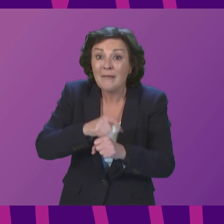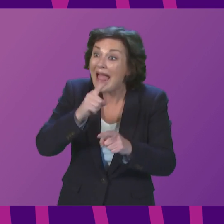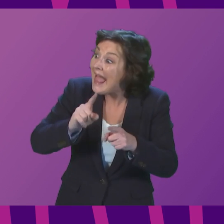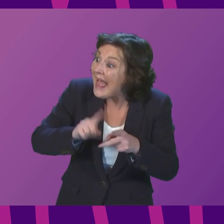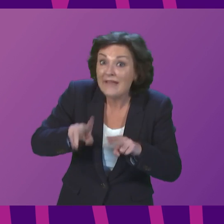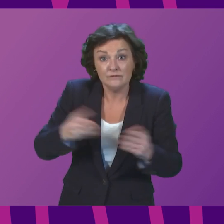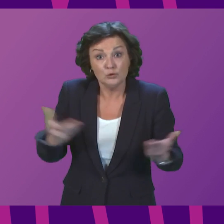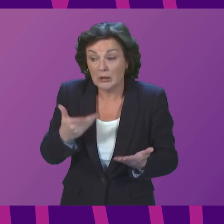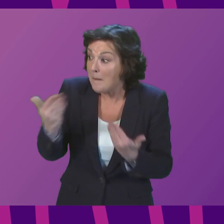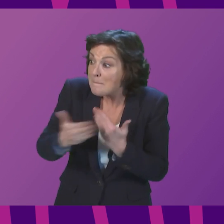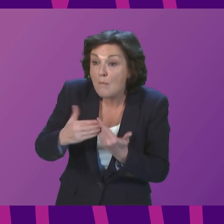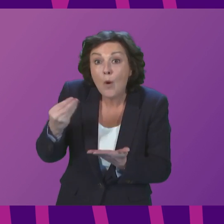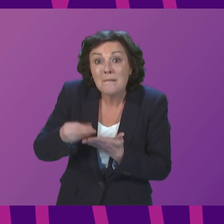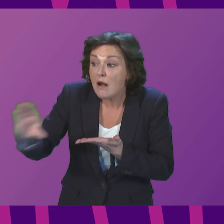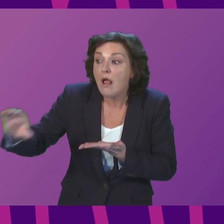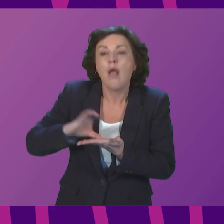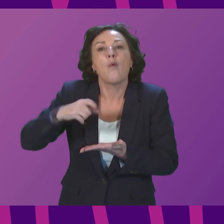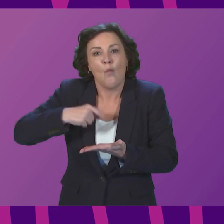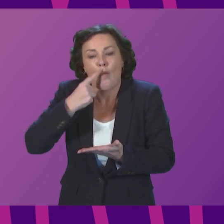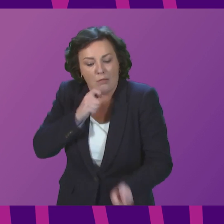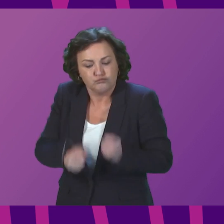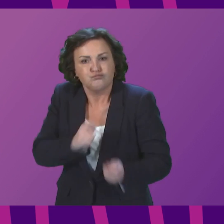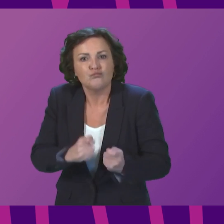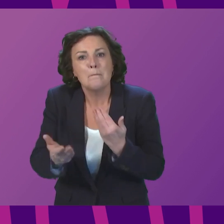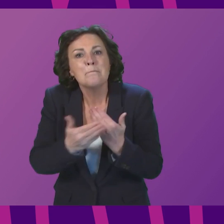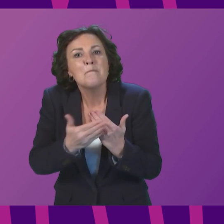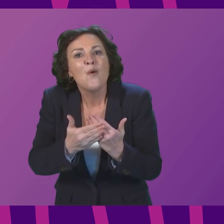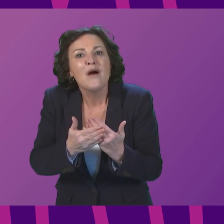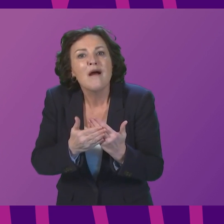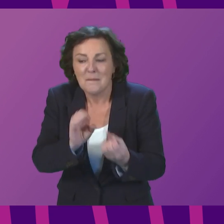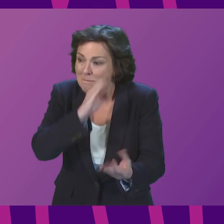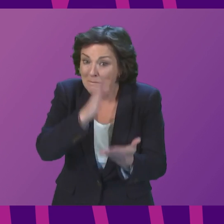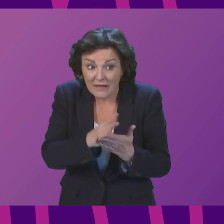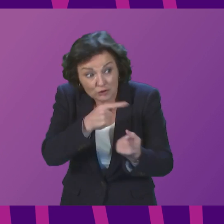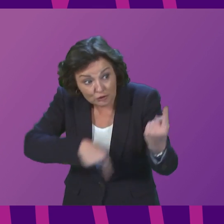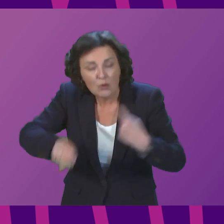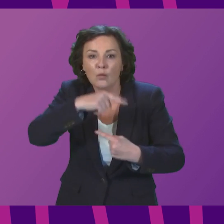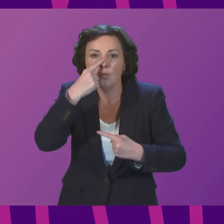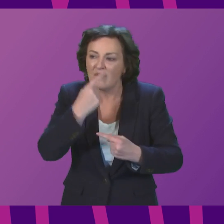We will continue to look across our budgets to make sure that we are maximising the support